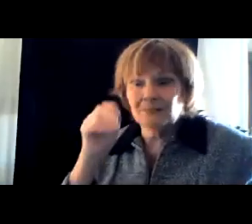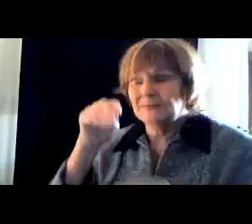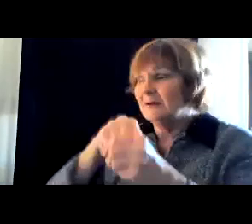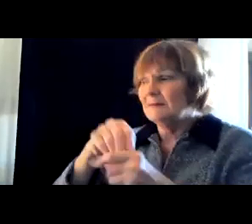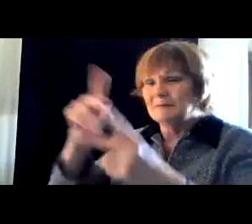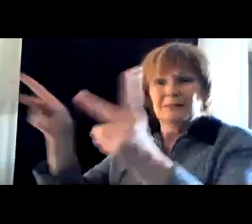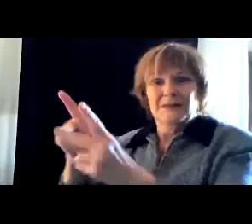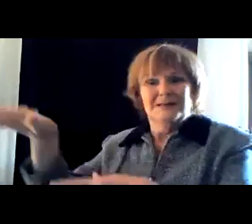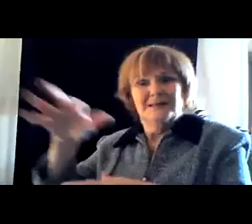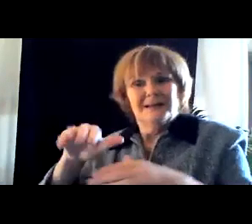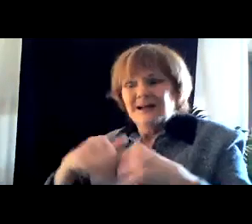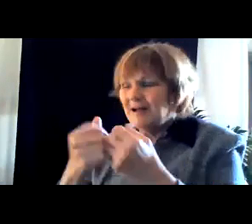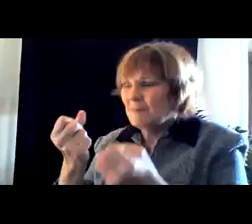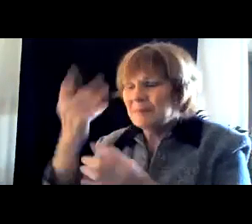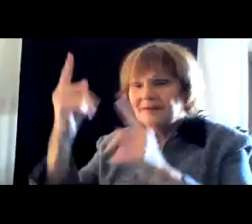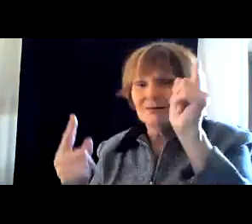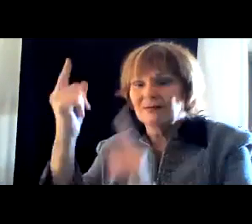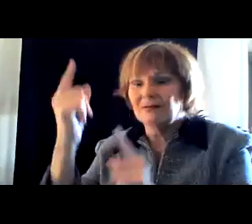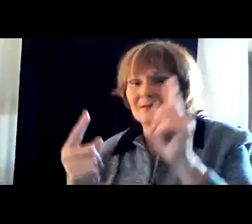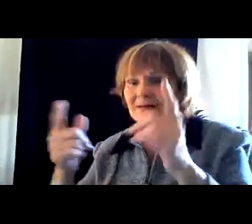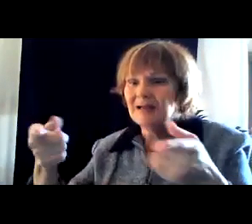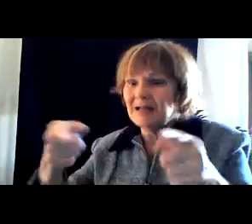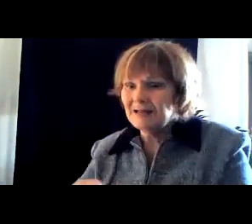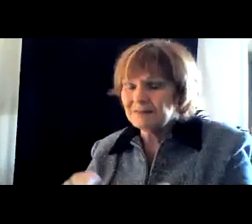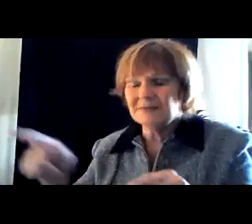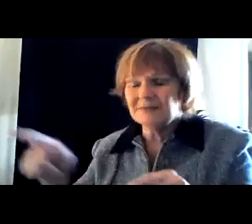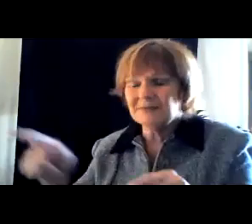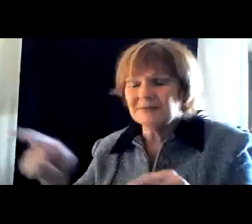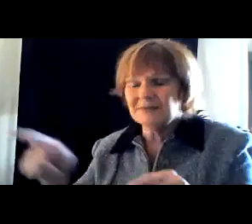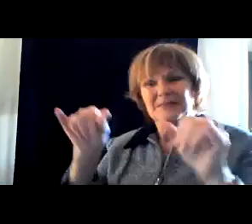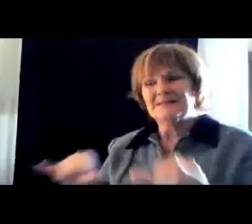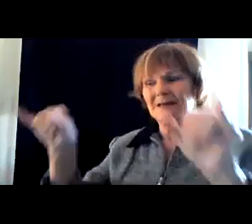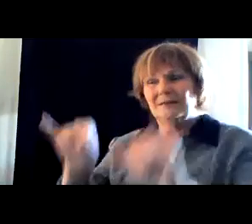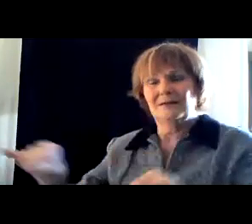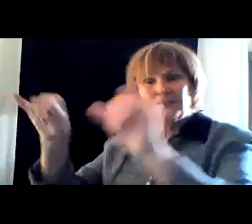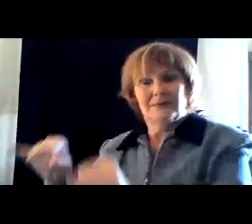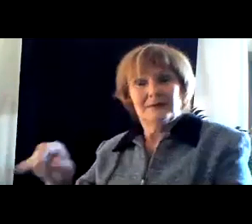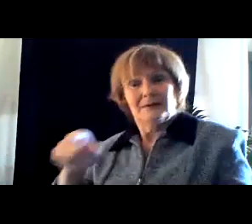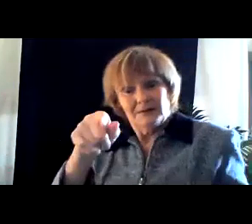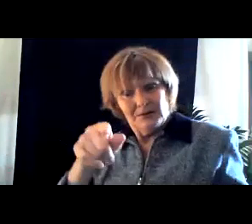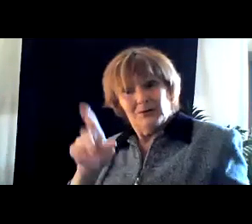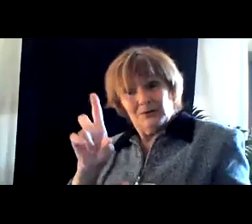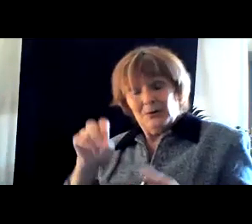needs to happen also in non-traditional spaces. So if you're doing this work as an emergency manager or a public health official or government worker